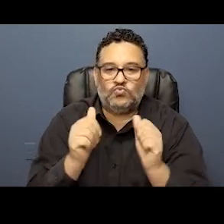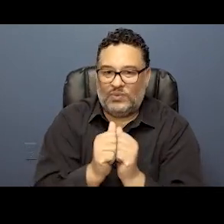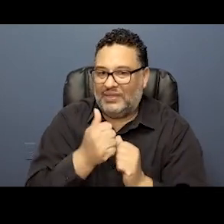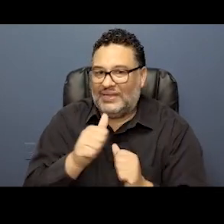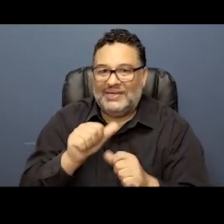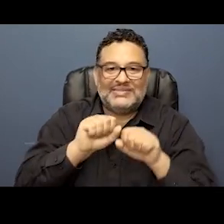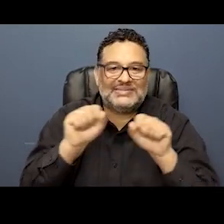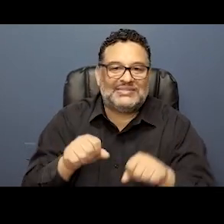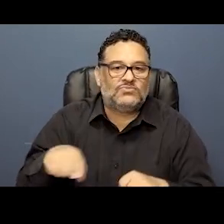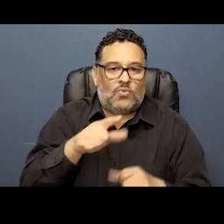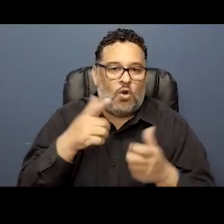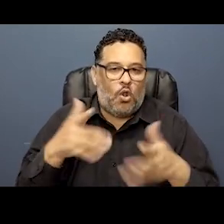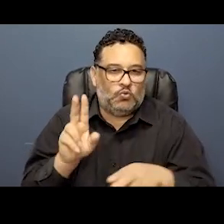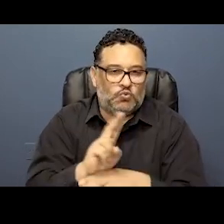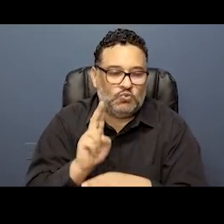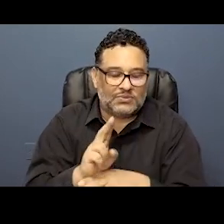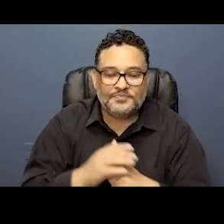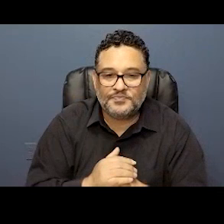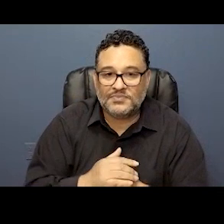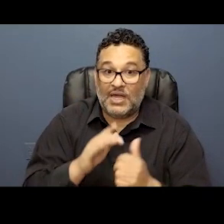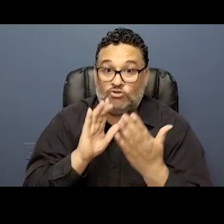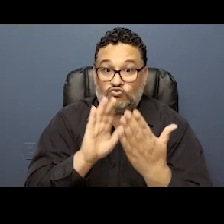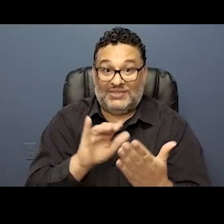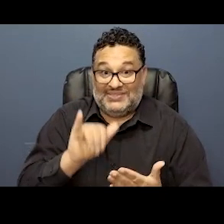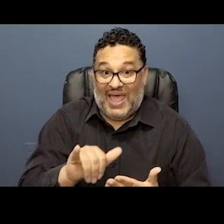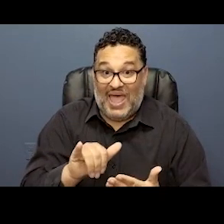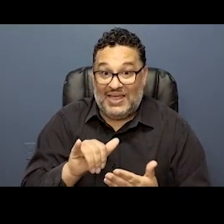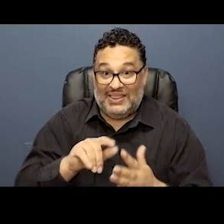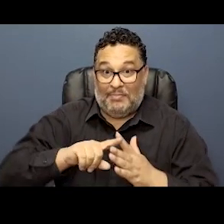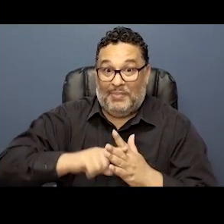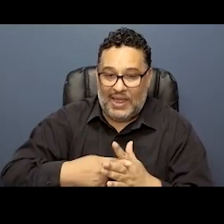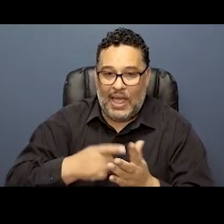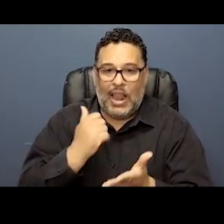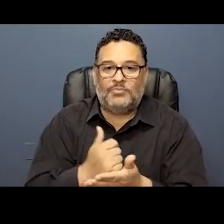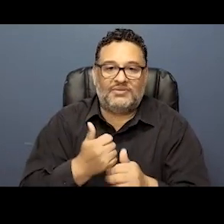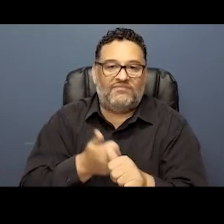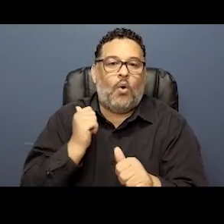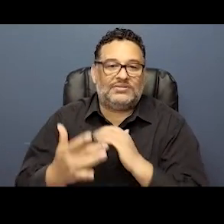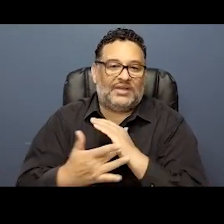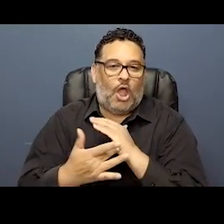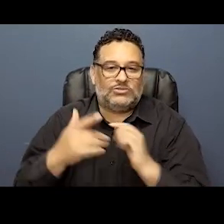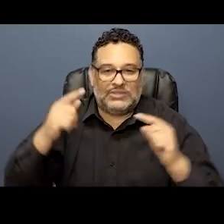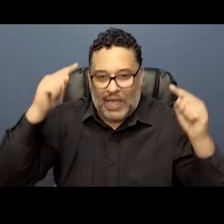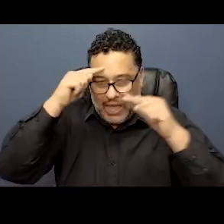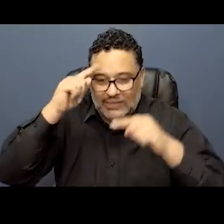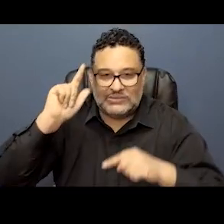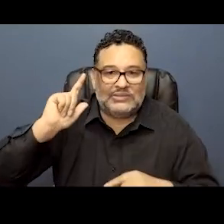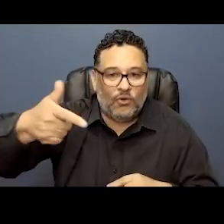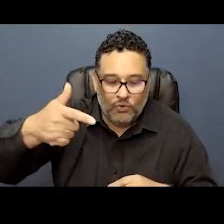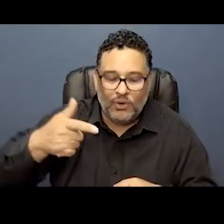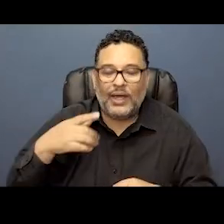avoid technology headaches down the line and ensures your learners' information stays safe.